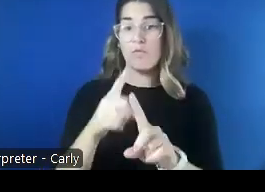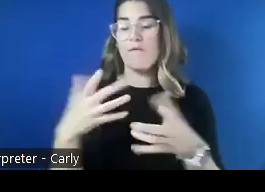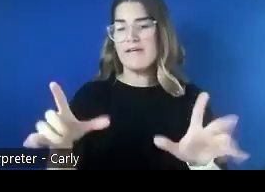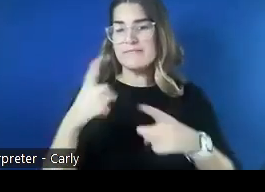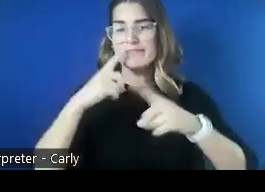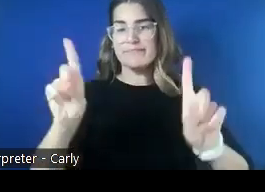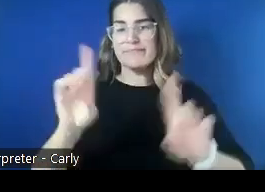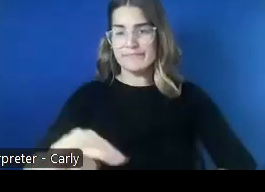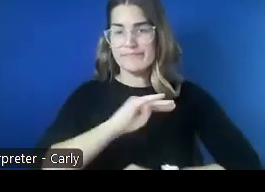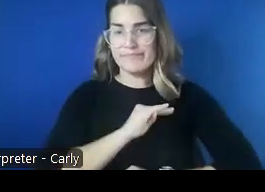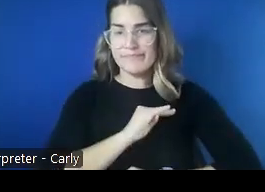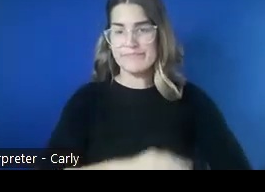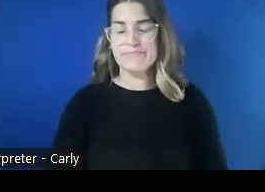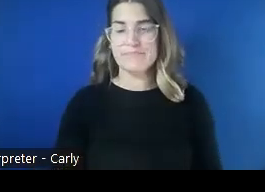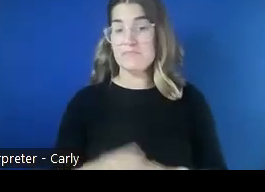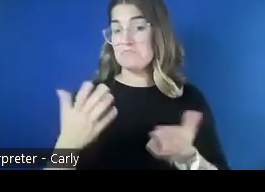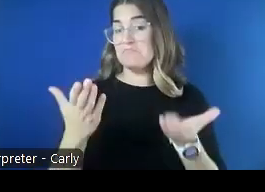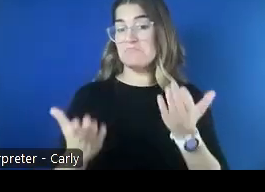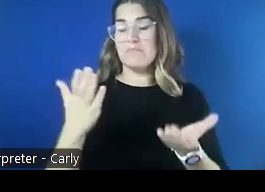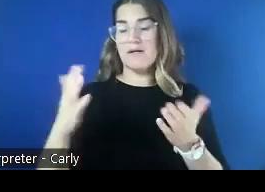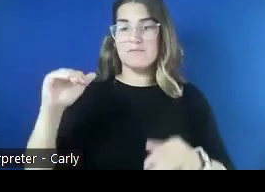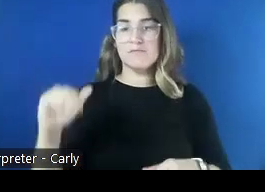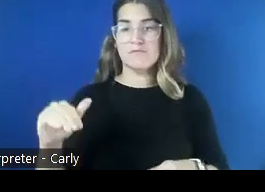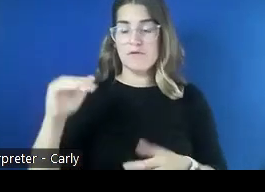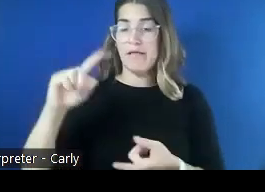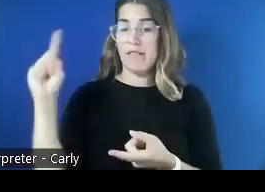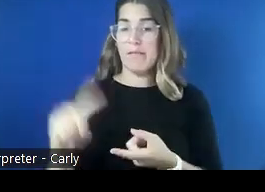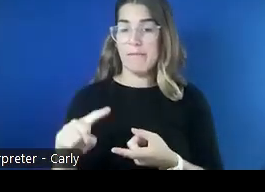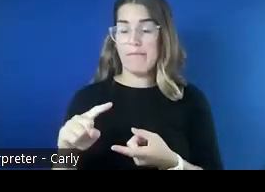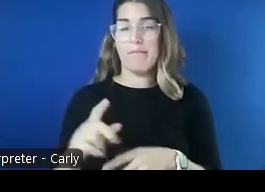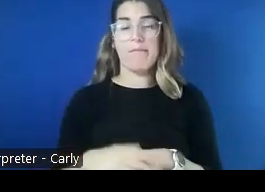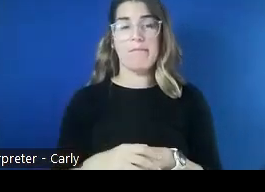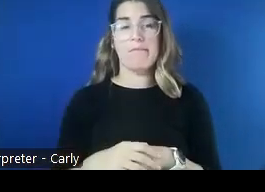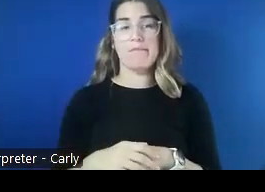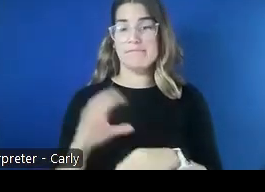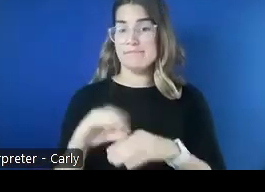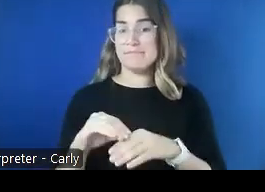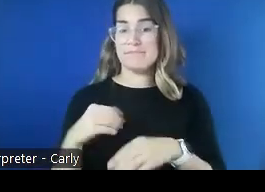so in this case perhaps the child is biting less often and the teacher and director feel confident